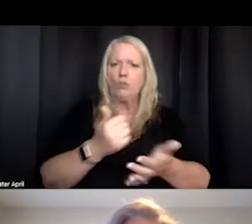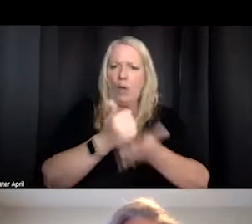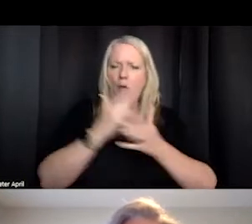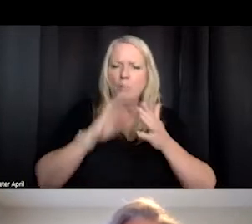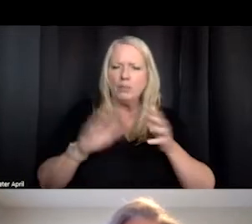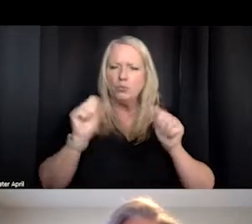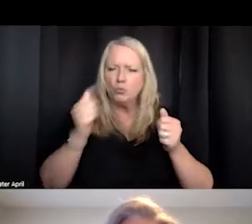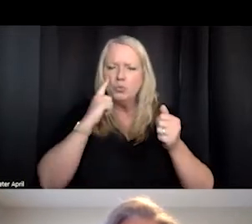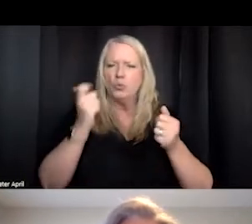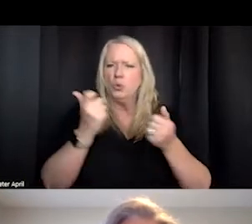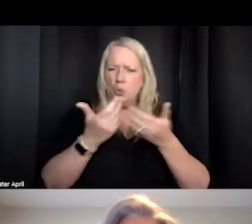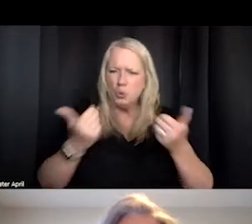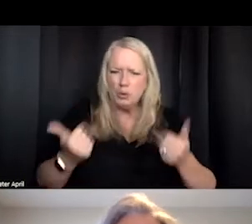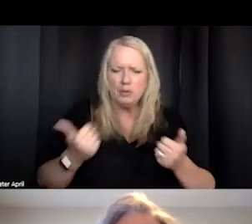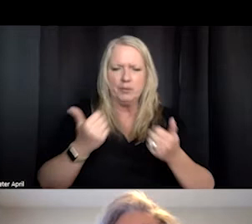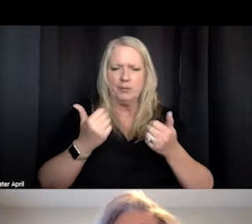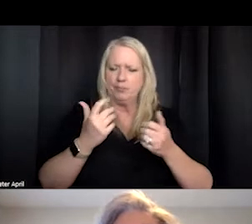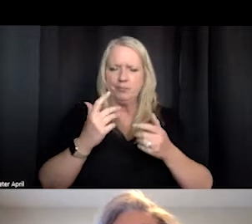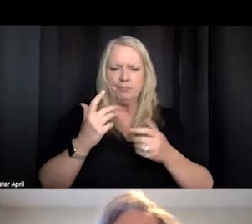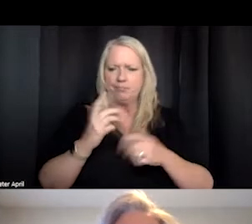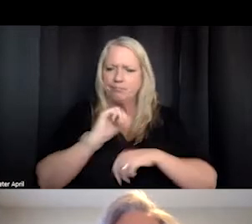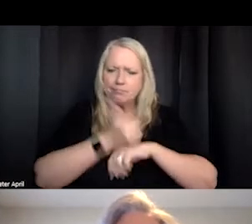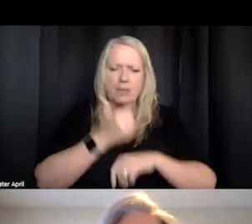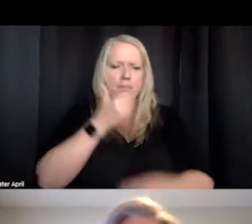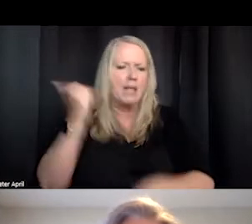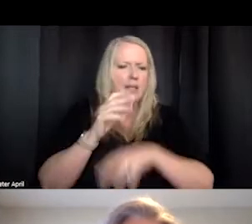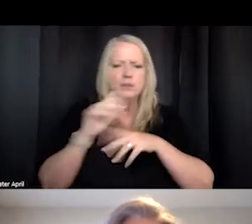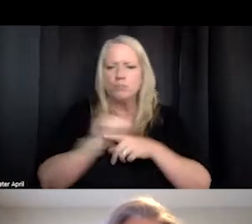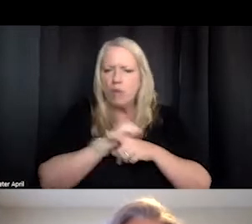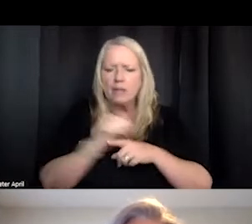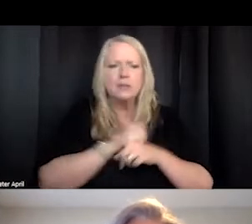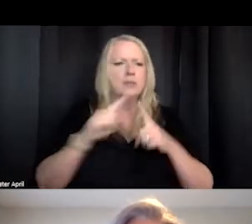INFORMATION ABOUT, BEST PRACTICES AND RESOURCES FOR, STATES, ON MOBILE CRISIS.